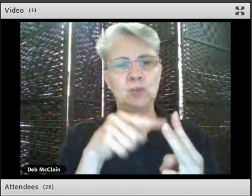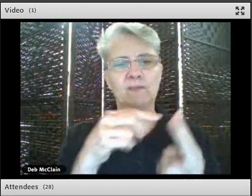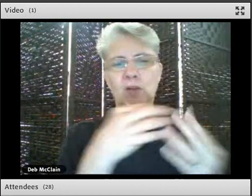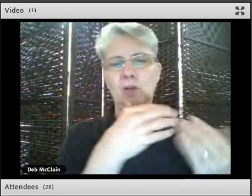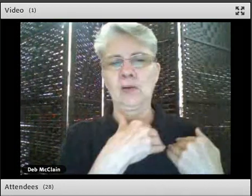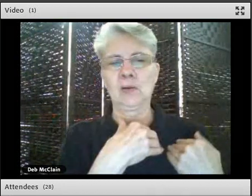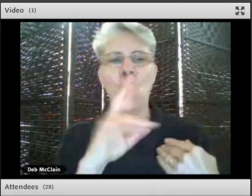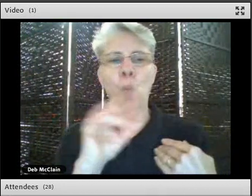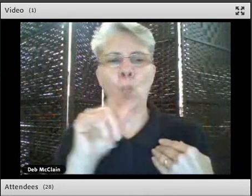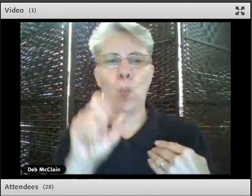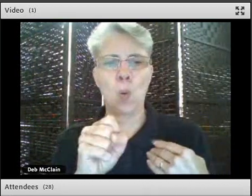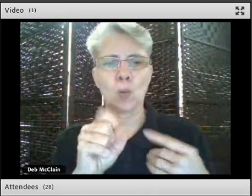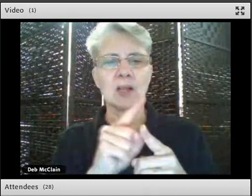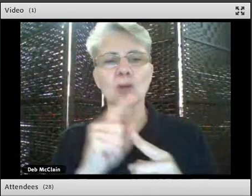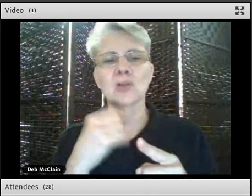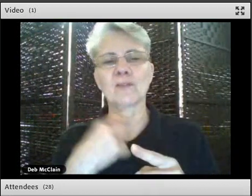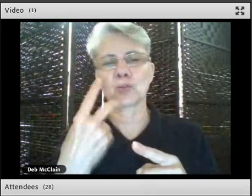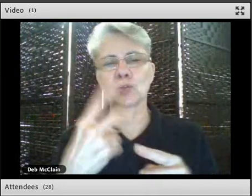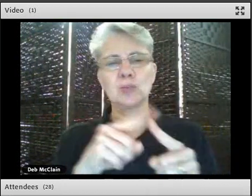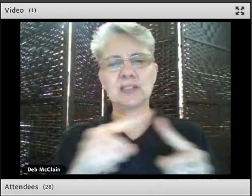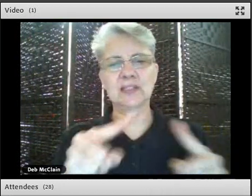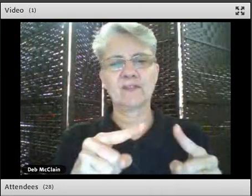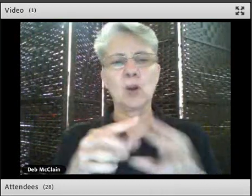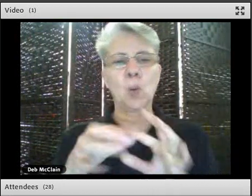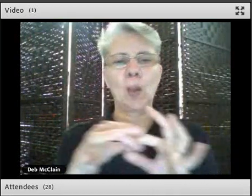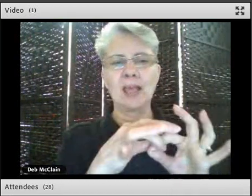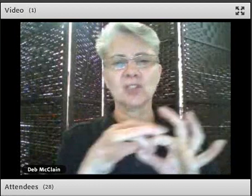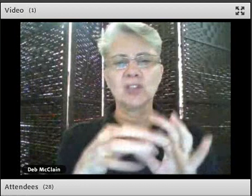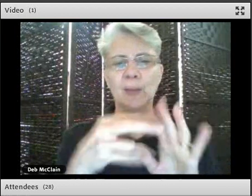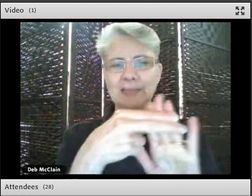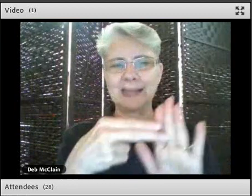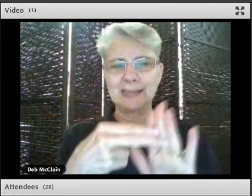the second one being narrator. Use a comma-separated list,